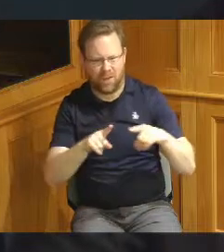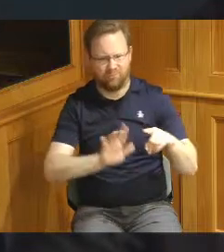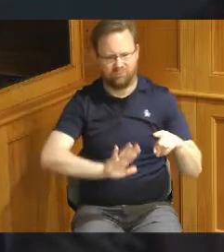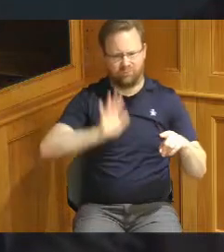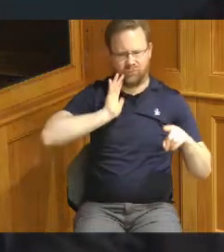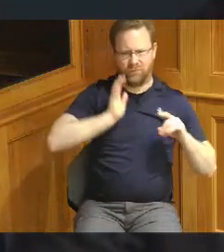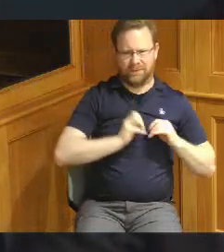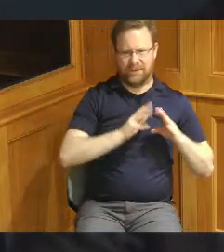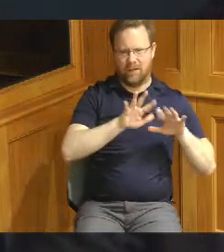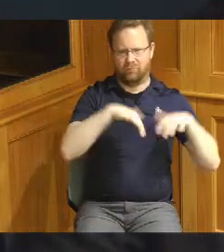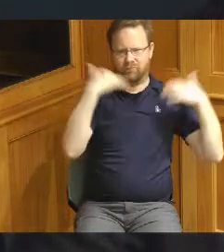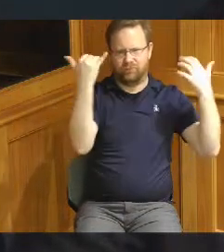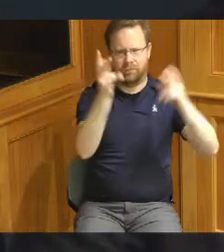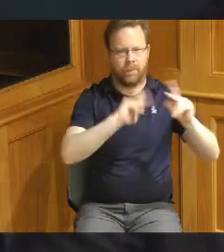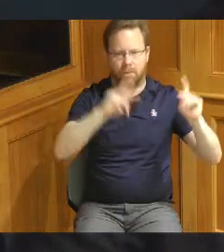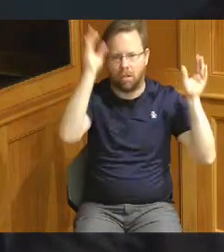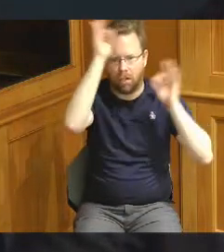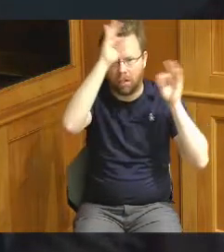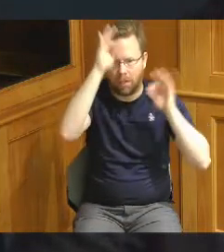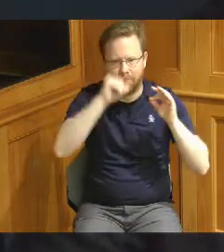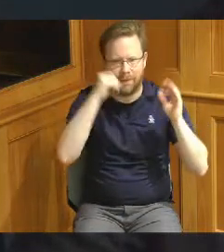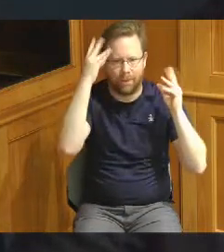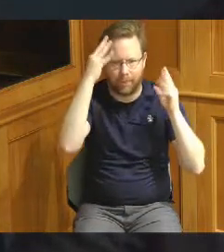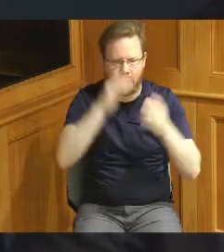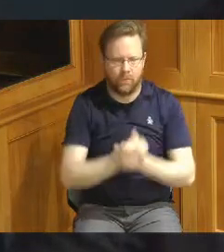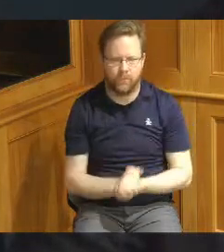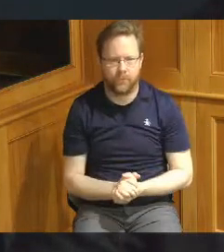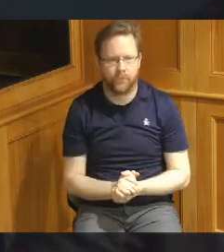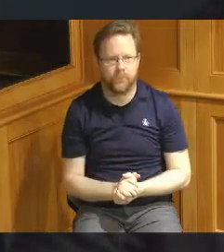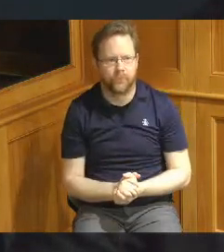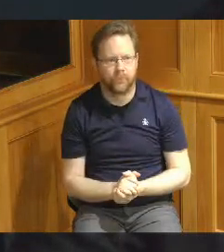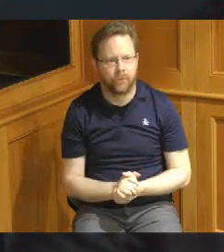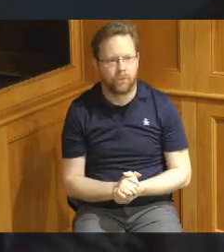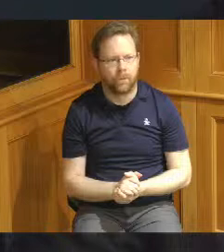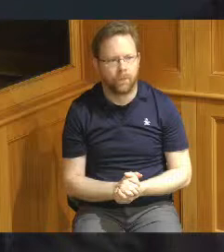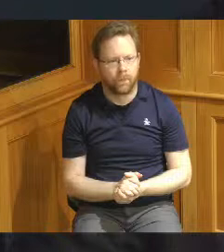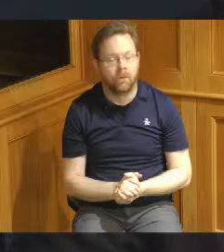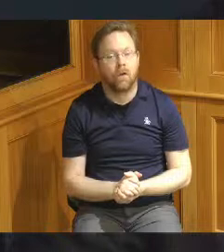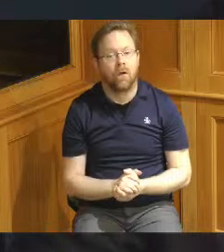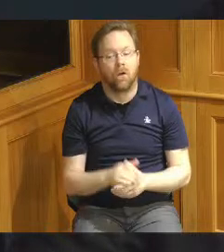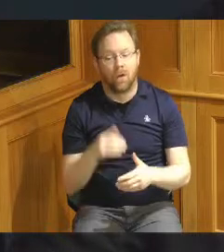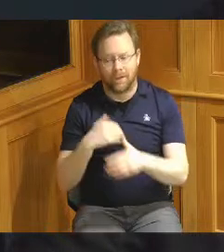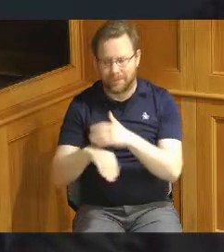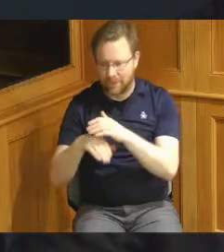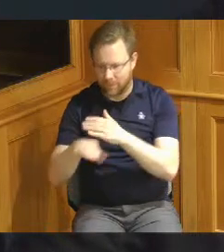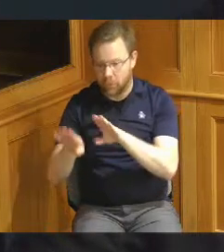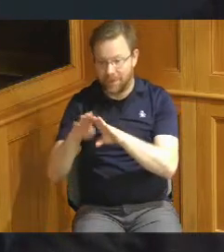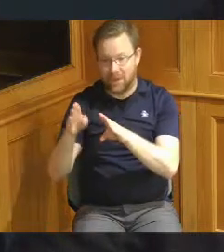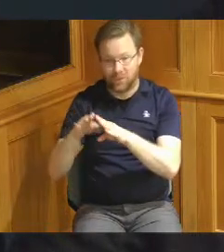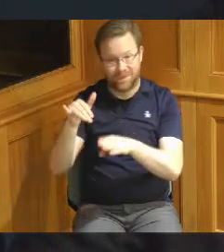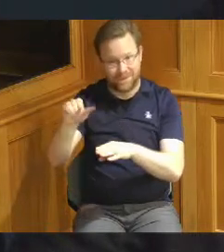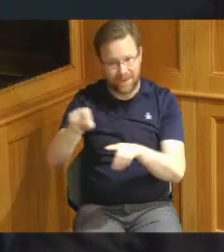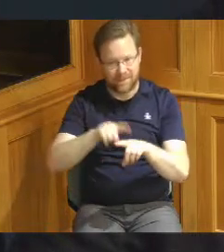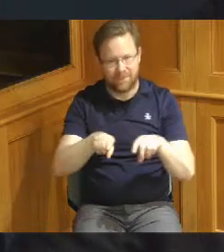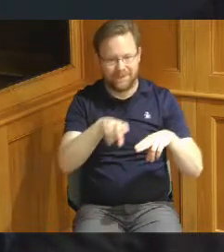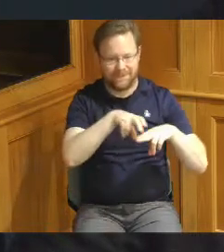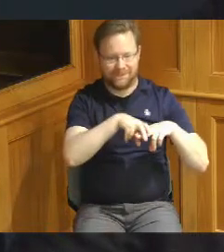discussed having a presentation done by CDF our provider of affordable housing services in advance